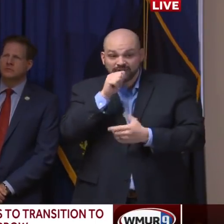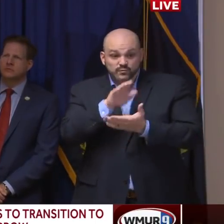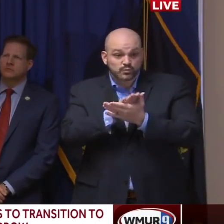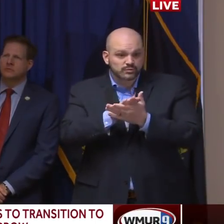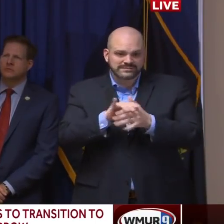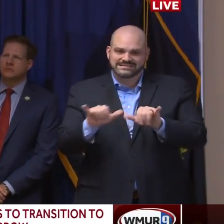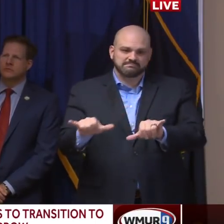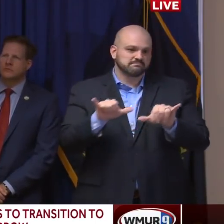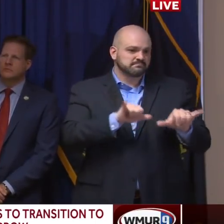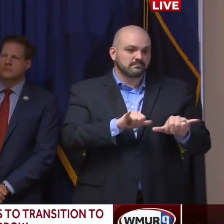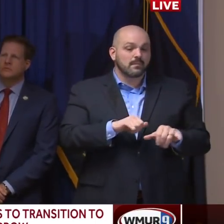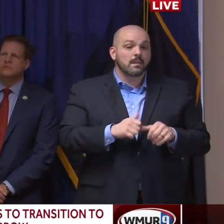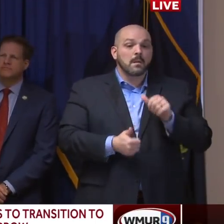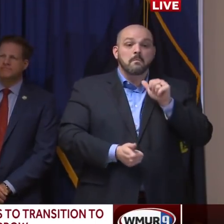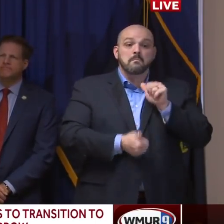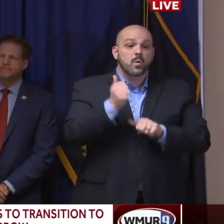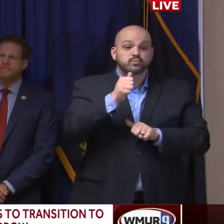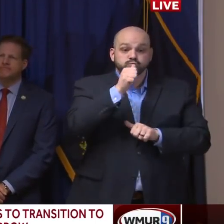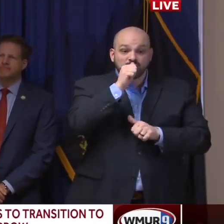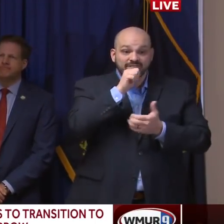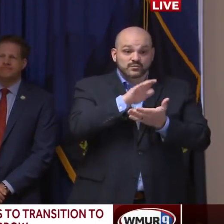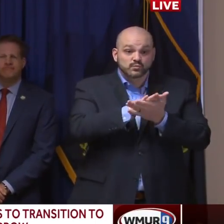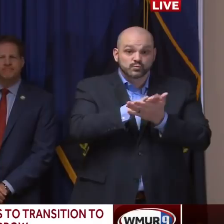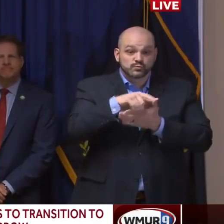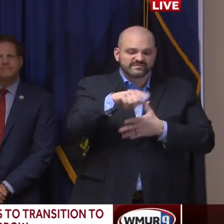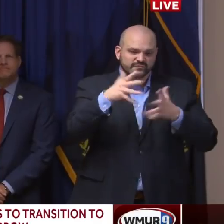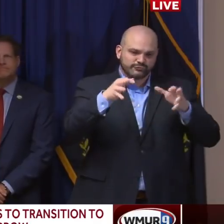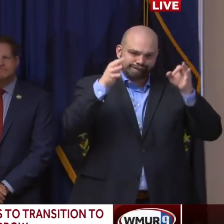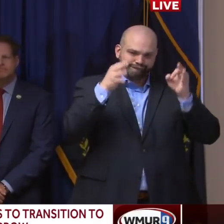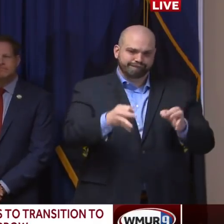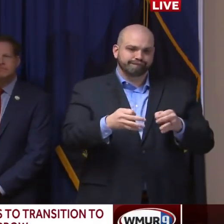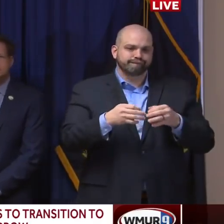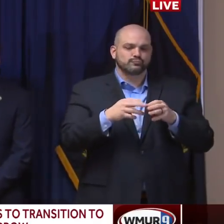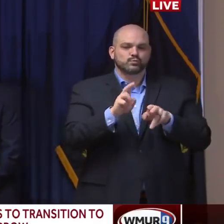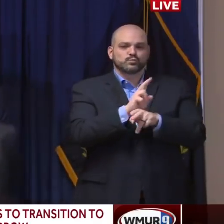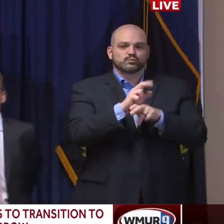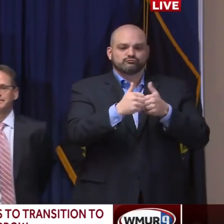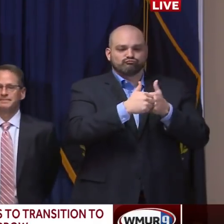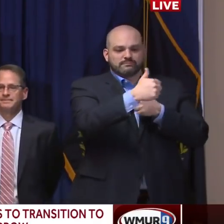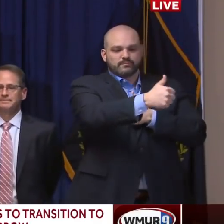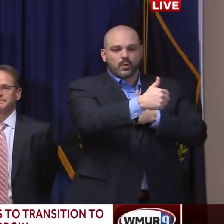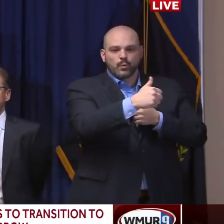MOST OF OUR PRIVATE SCHOOLS HAVE MADE THE DECISION TO SWITCH TO A REMOTE INSTRUCTIONAL MODEL.